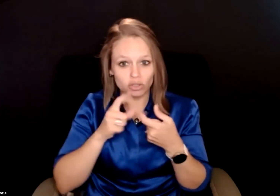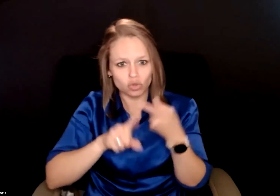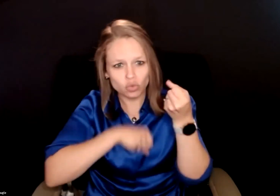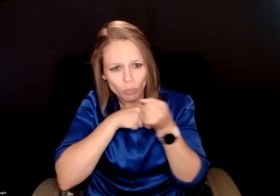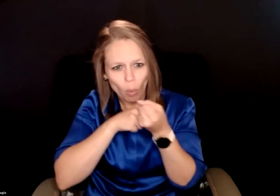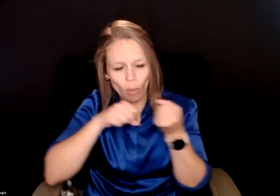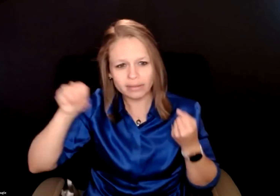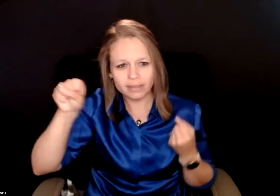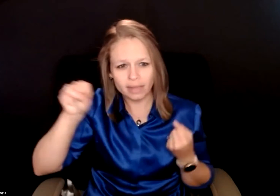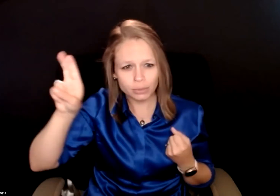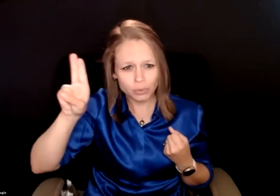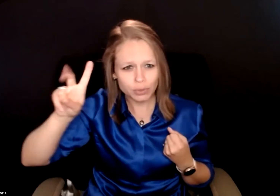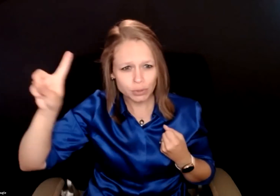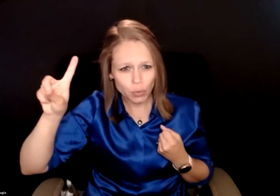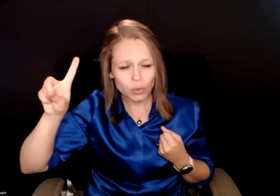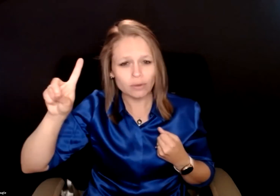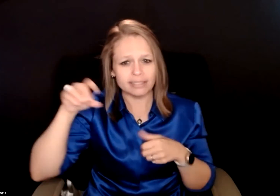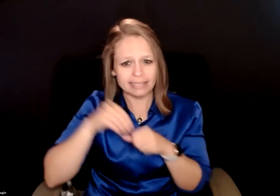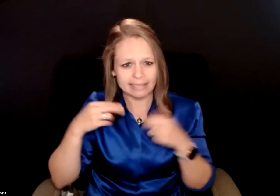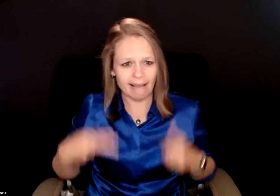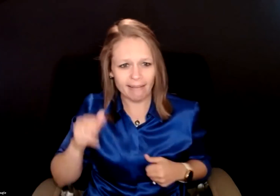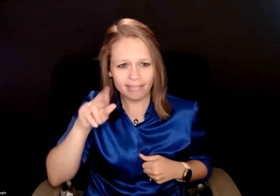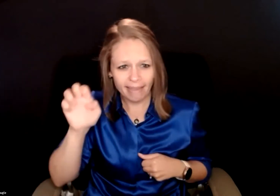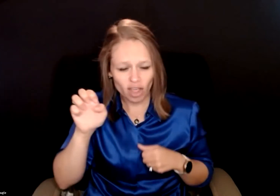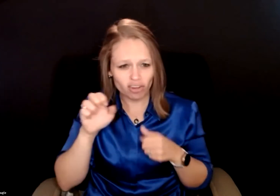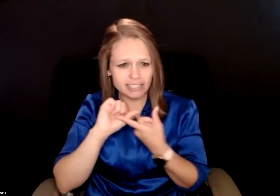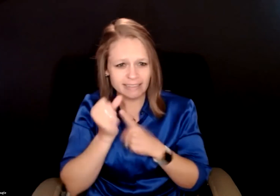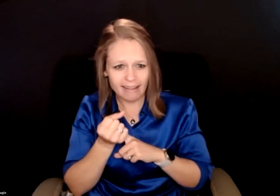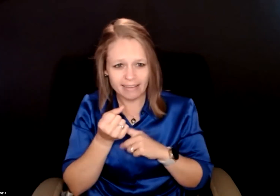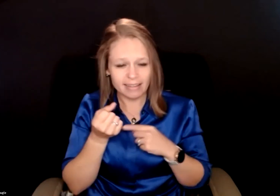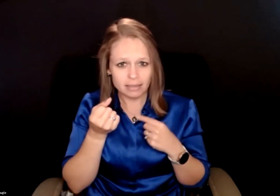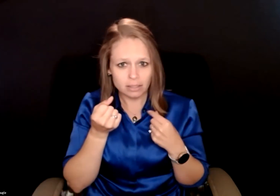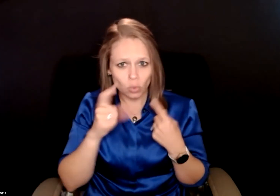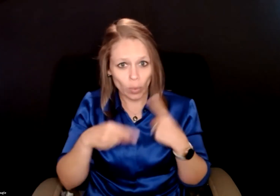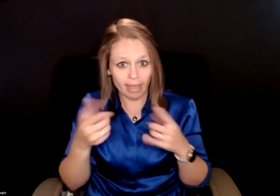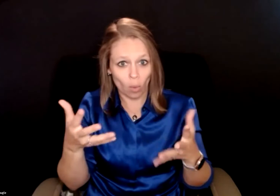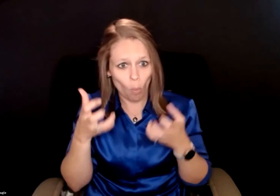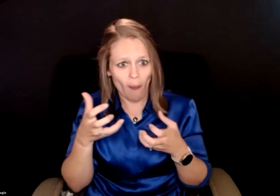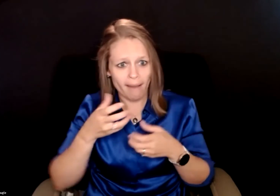and patients in the healthcare center when they try to receive care.